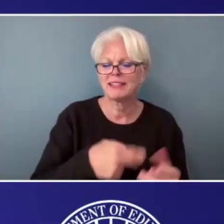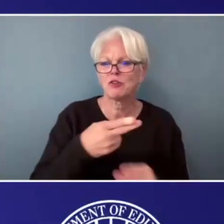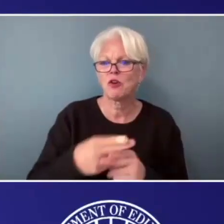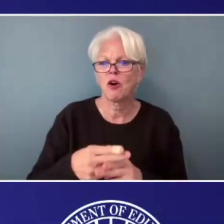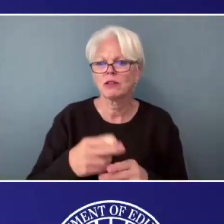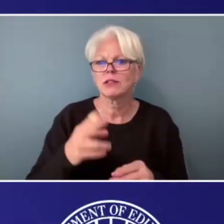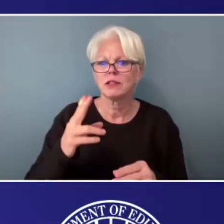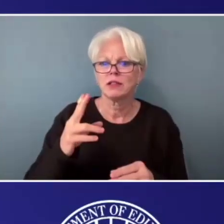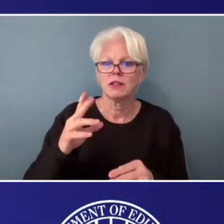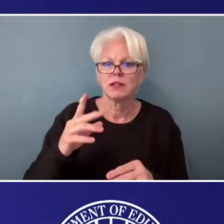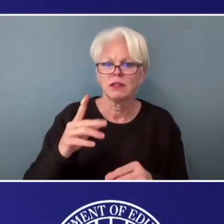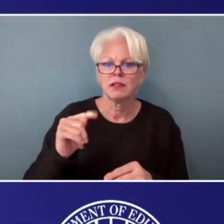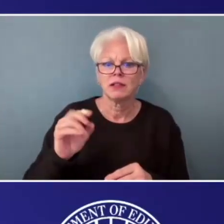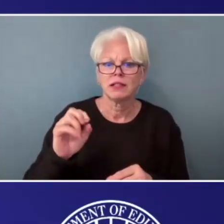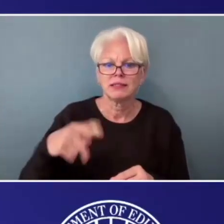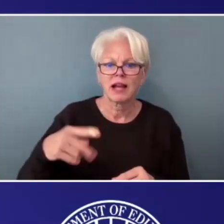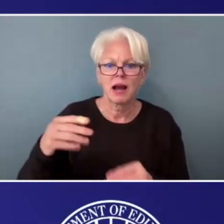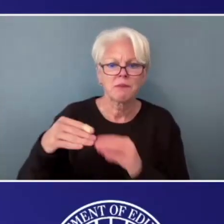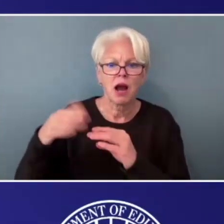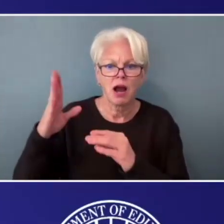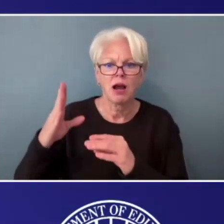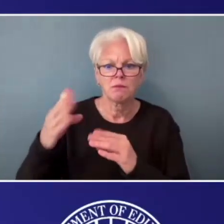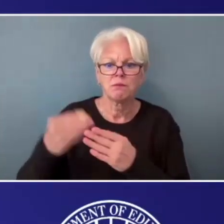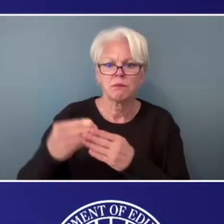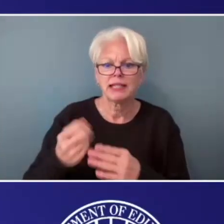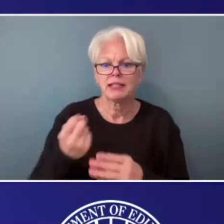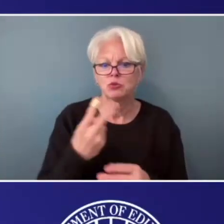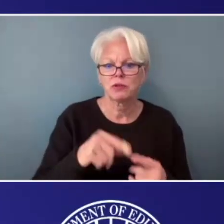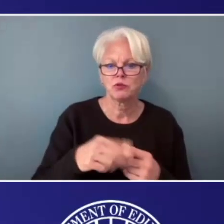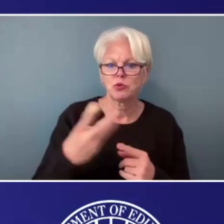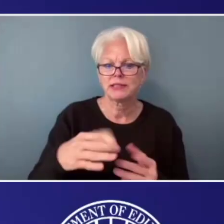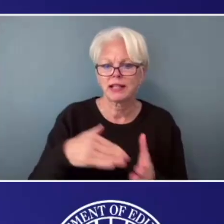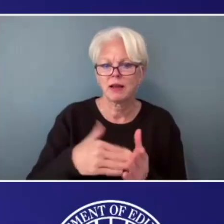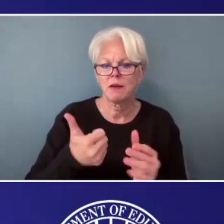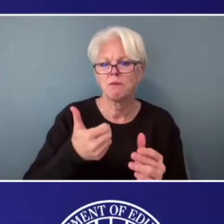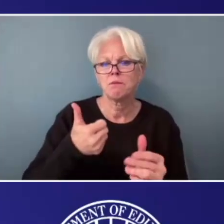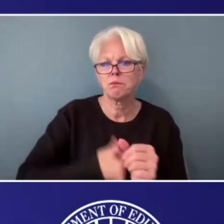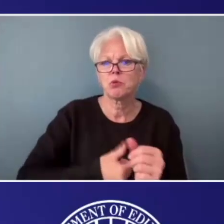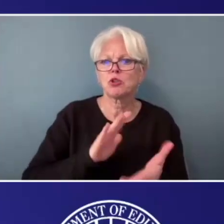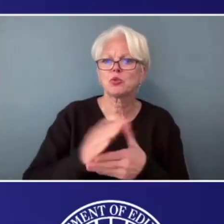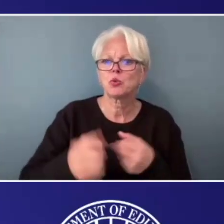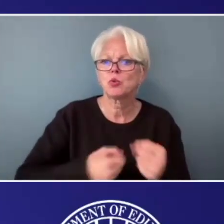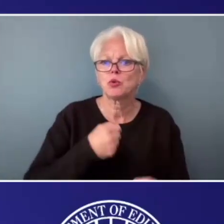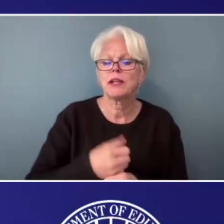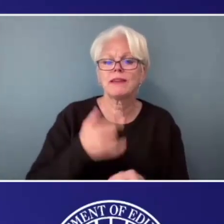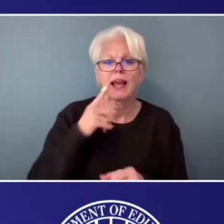12 to 16,000 per academic year. That would then continue until June 30th of